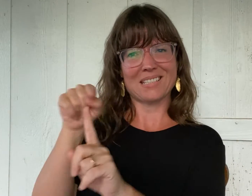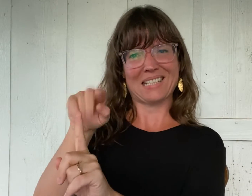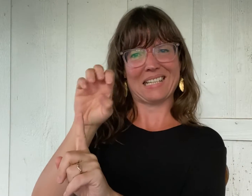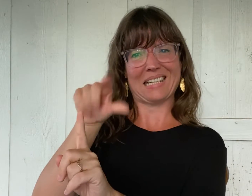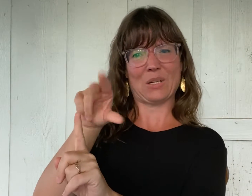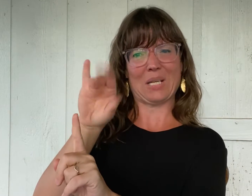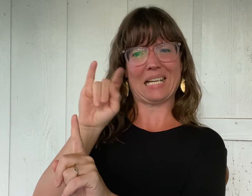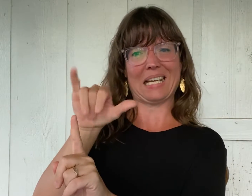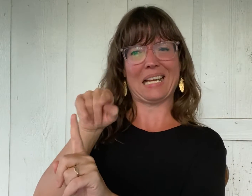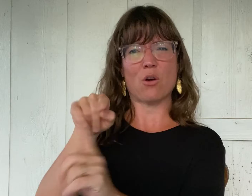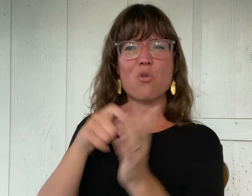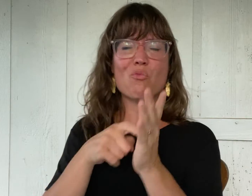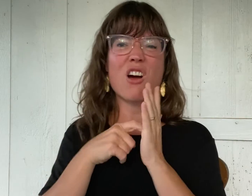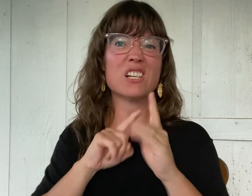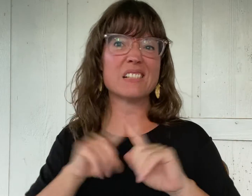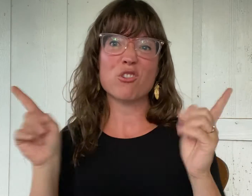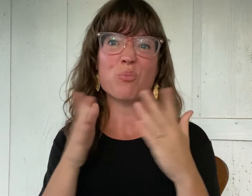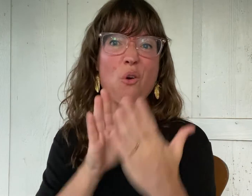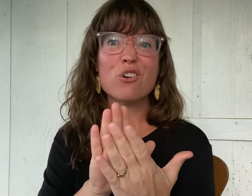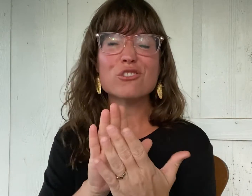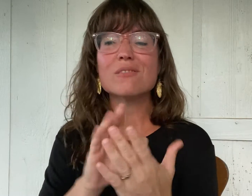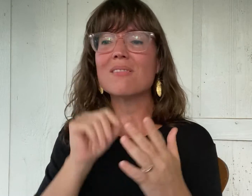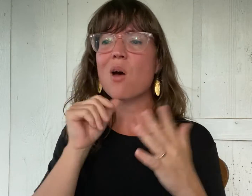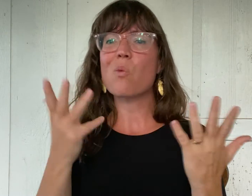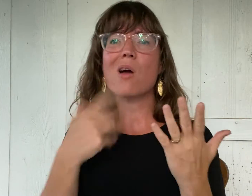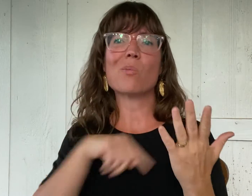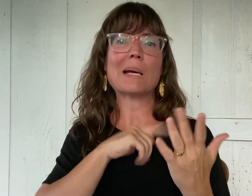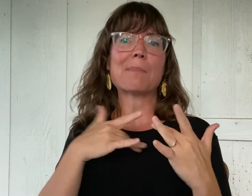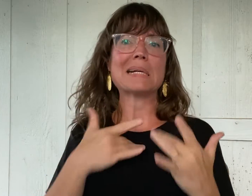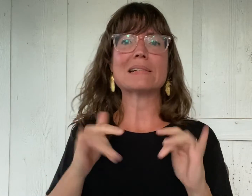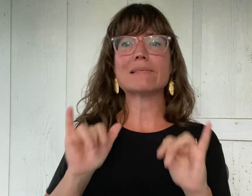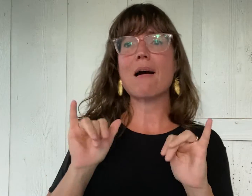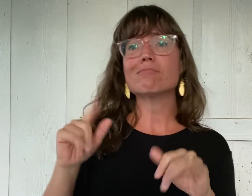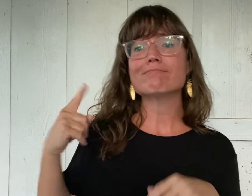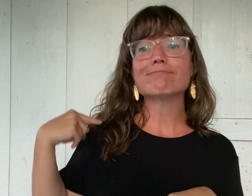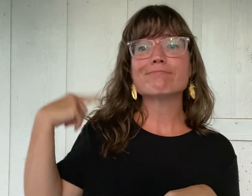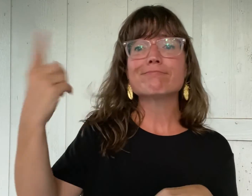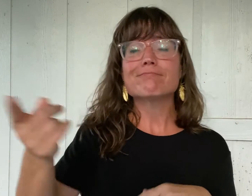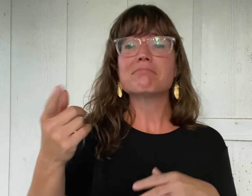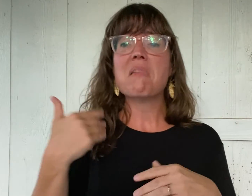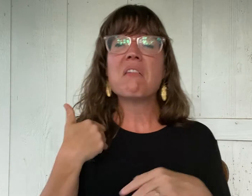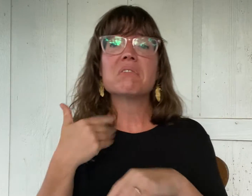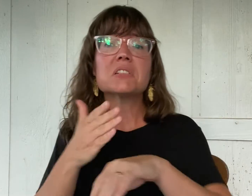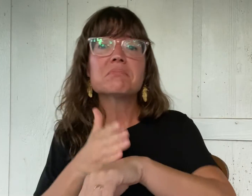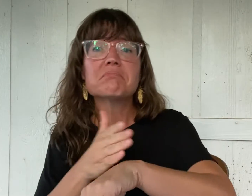Reaching the goal of true equity requires a bit of a different approach apart from the status quo.